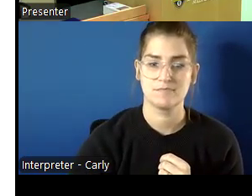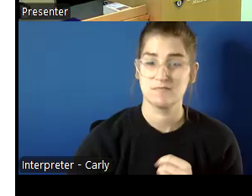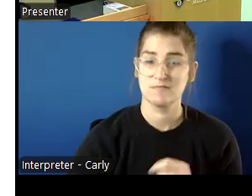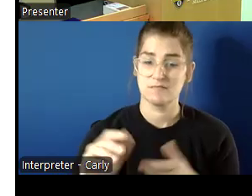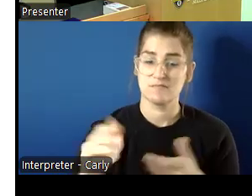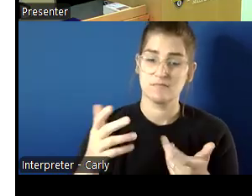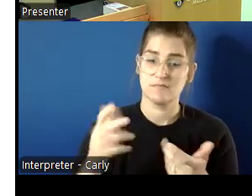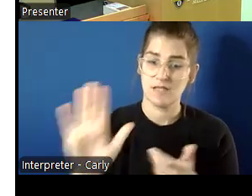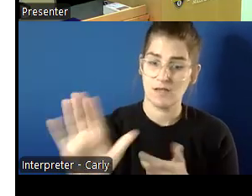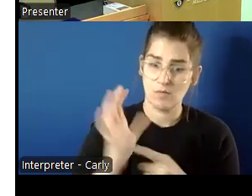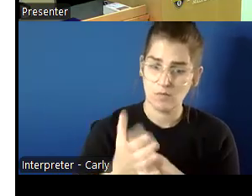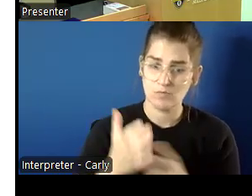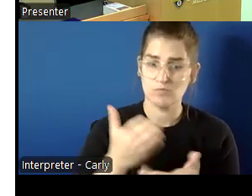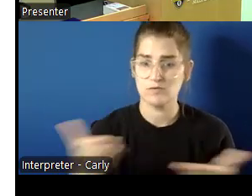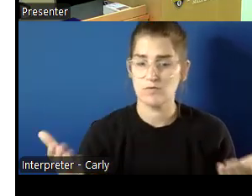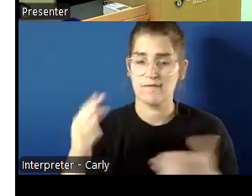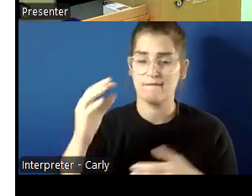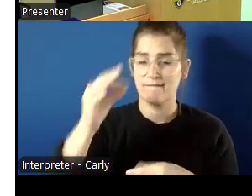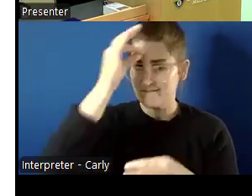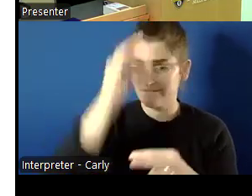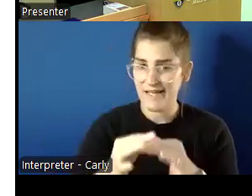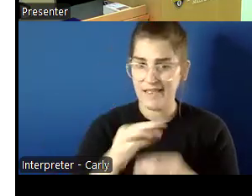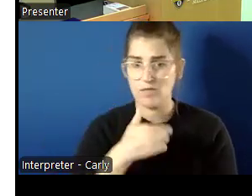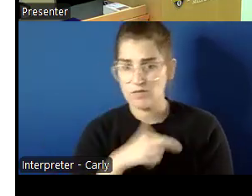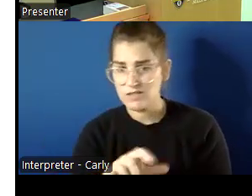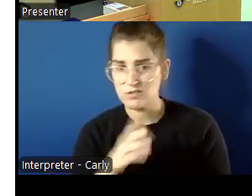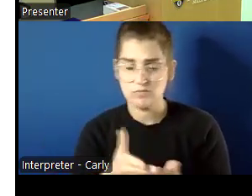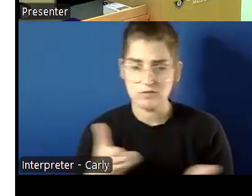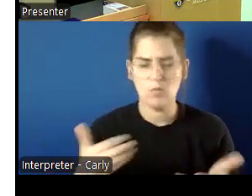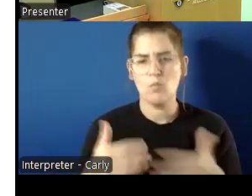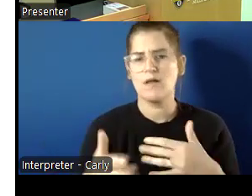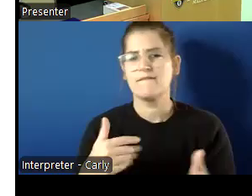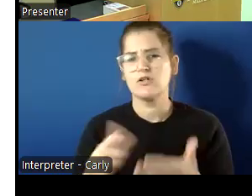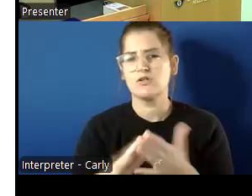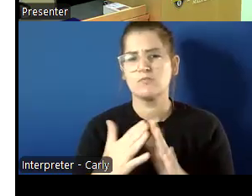or community resources or uh whatever may they may choose or there's certain things that are